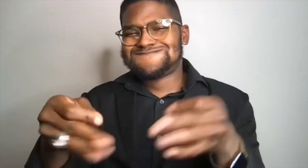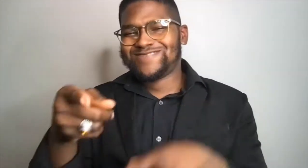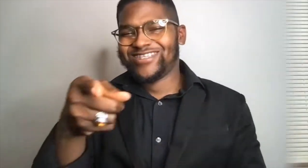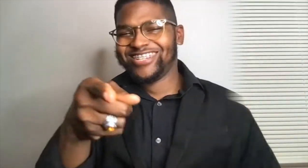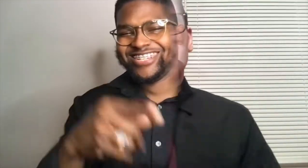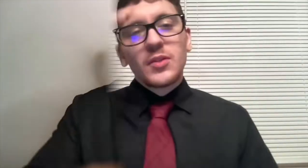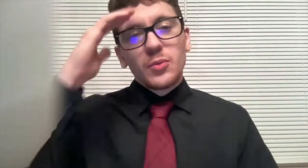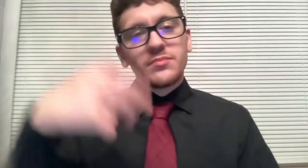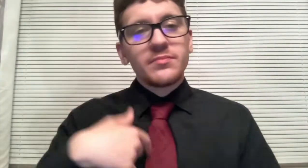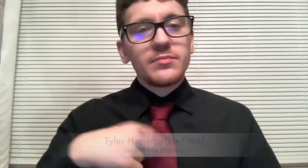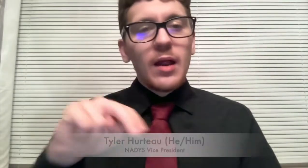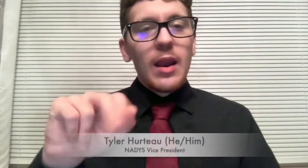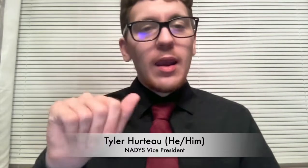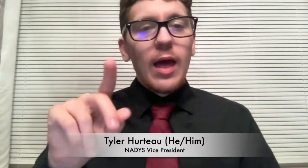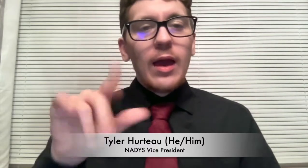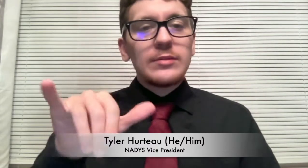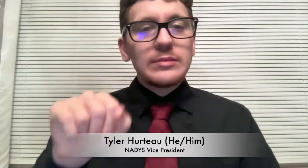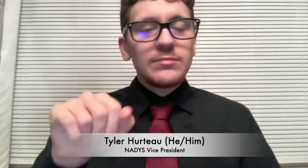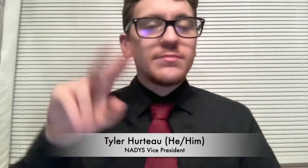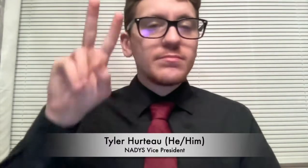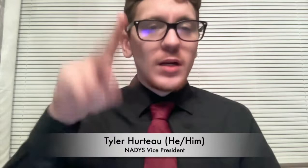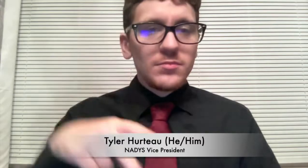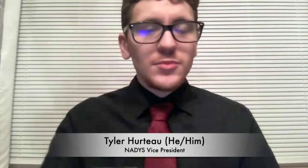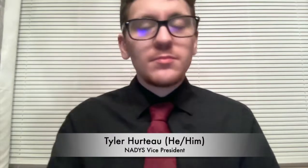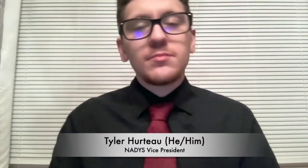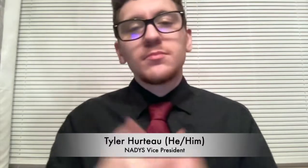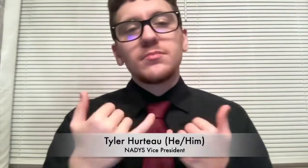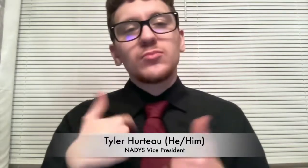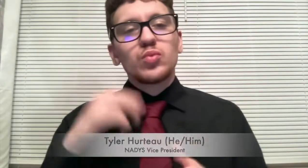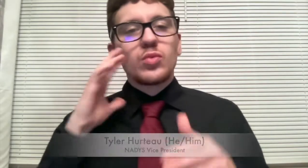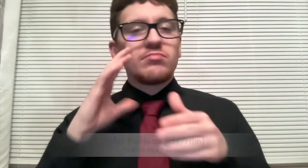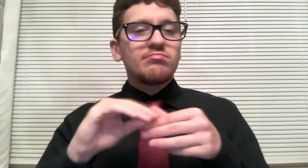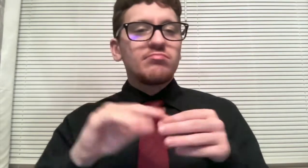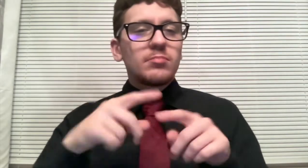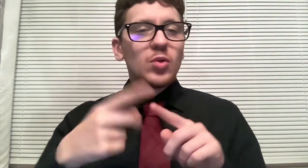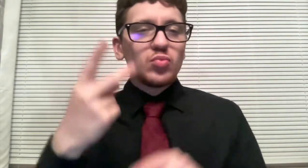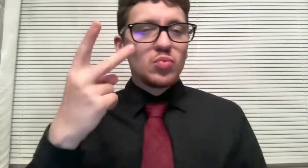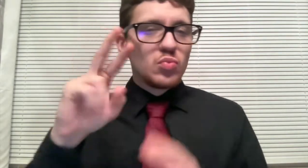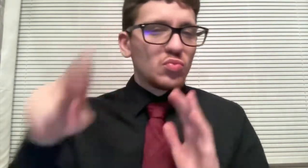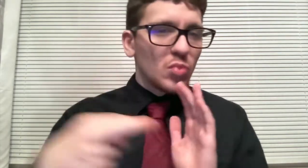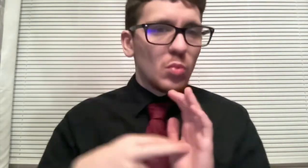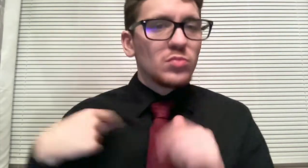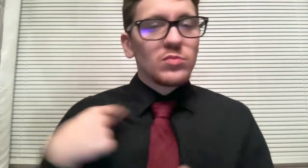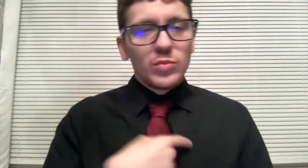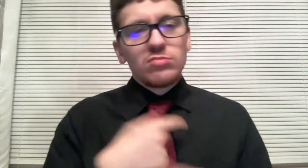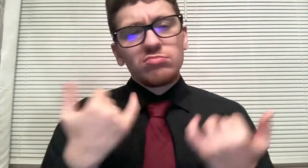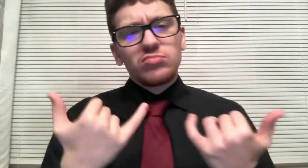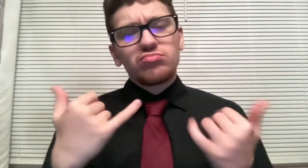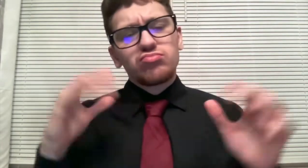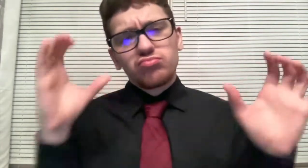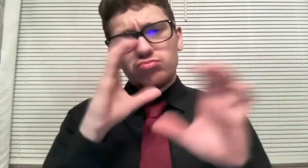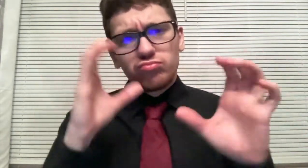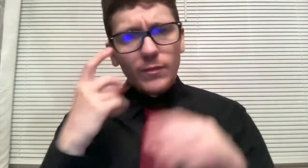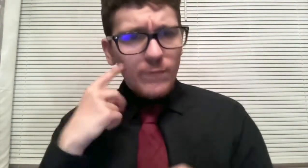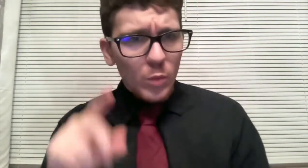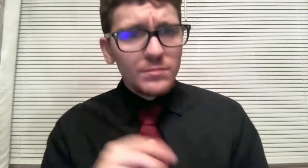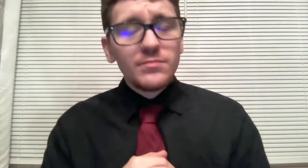Hello, I'm NADYS Vice President. I am now going to explain about two roles that we are looking to fill.